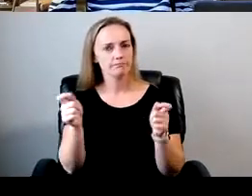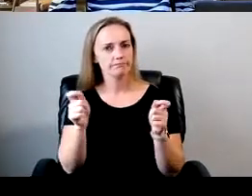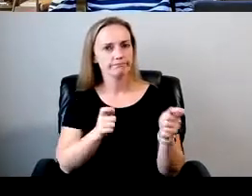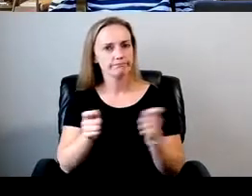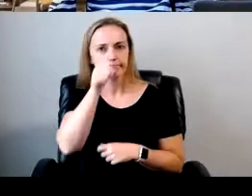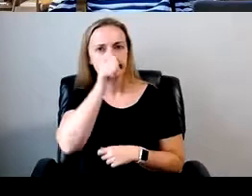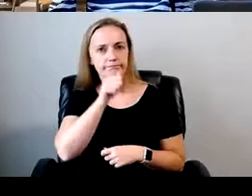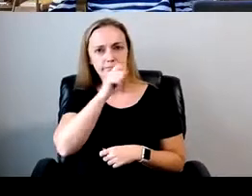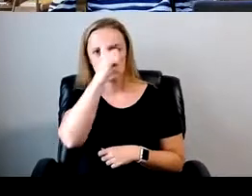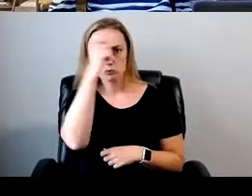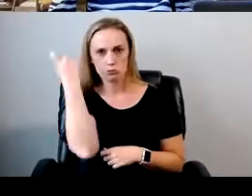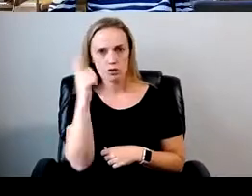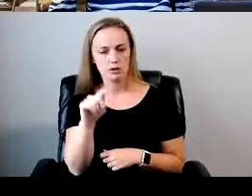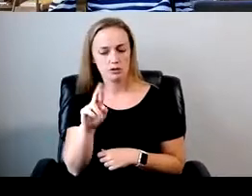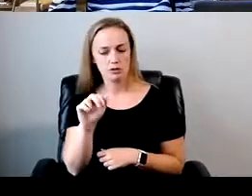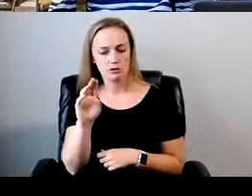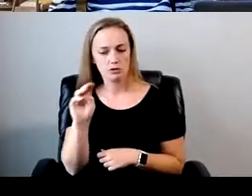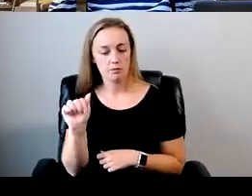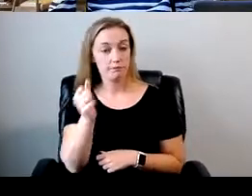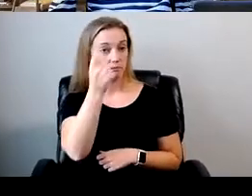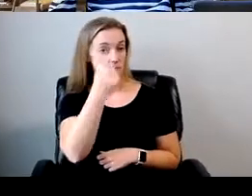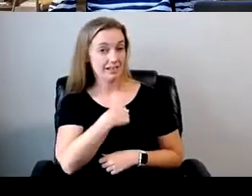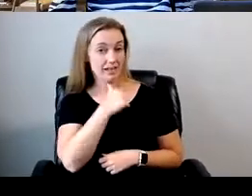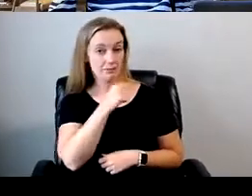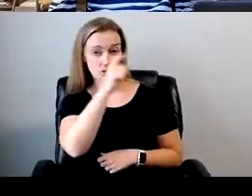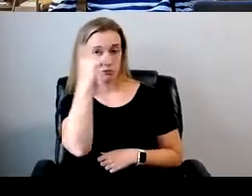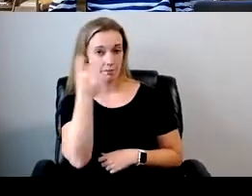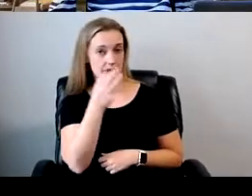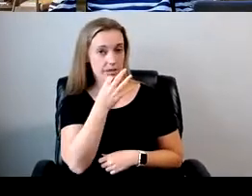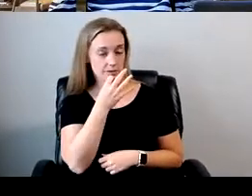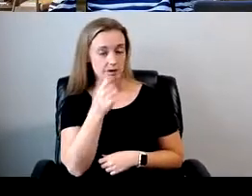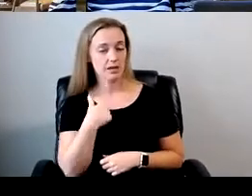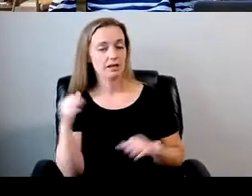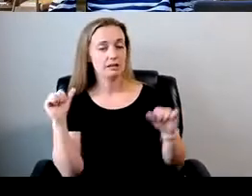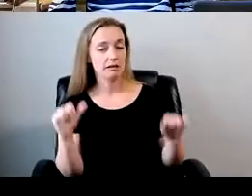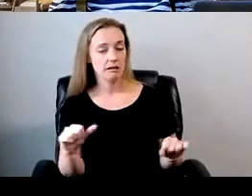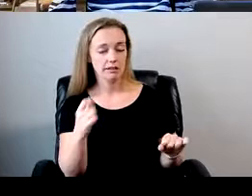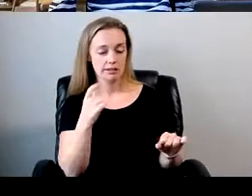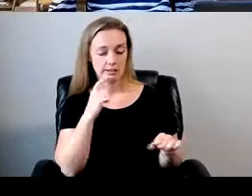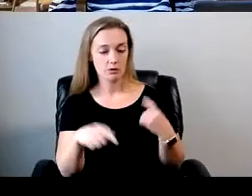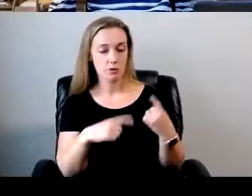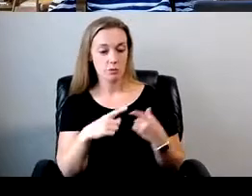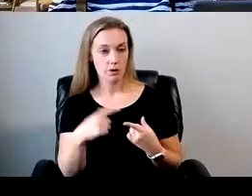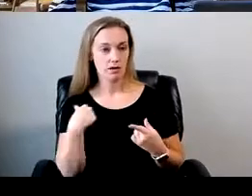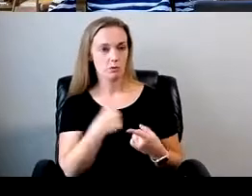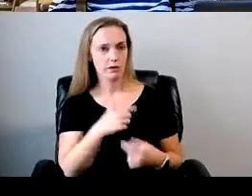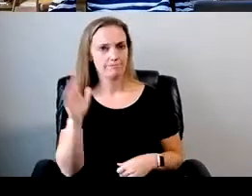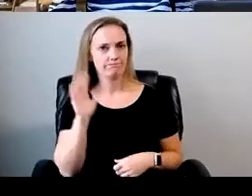So I'm not a trauma expert myself, but I can say that where we've worked with other clinicians